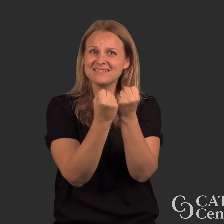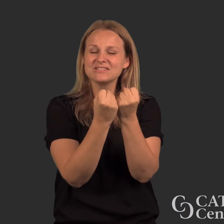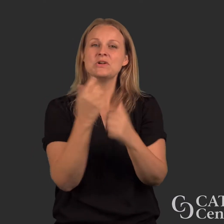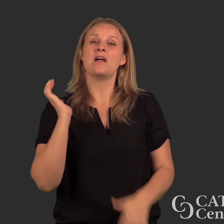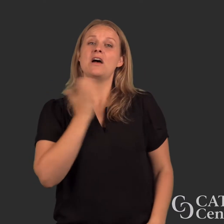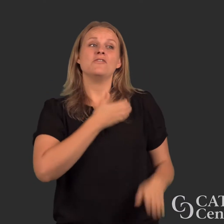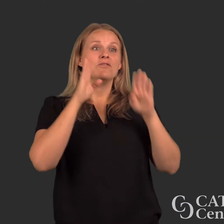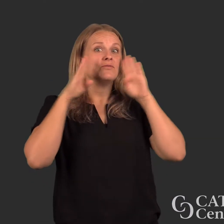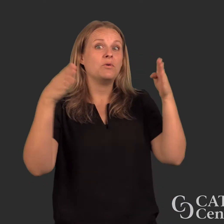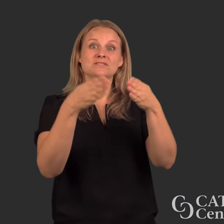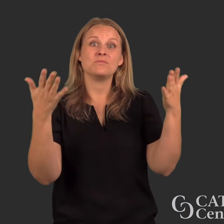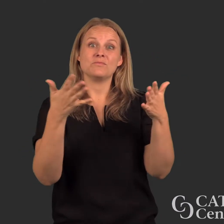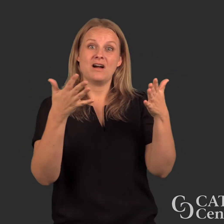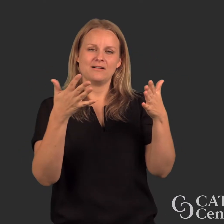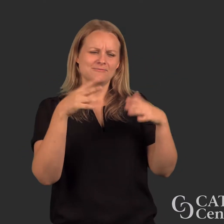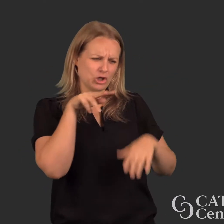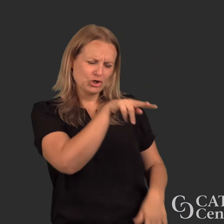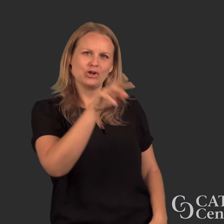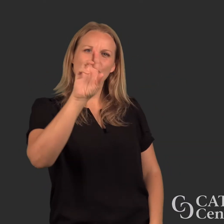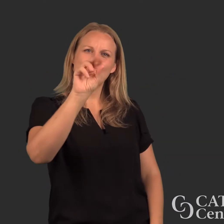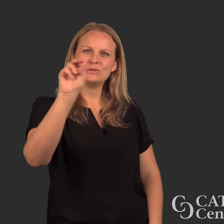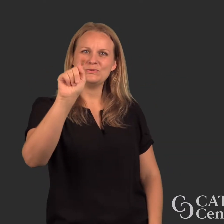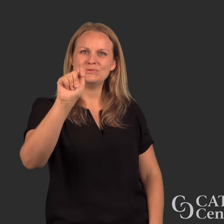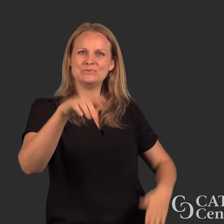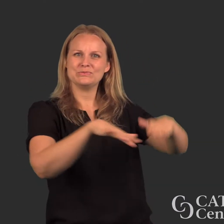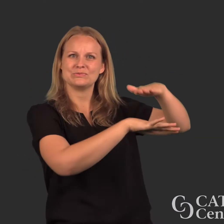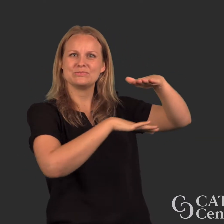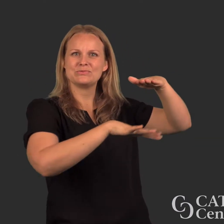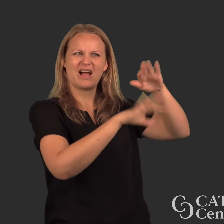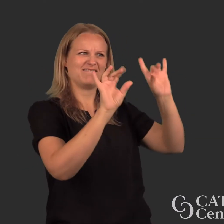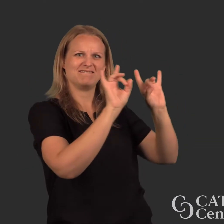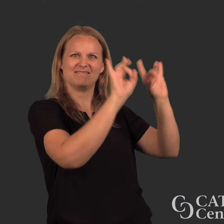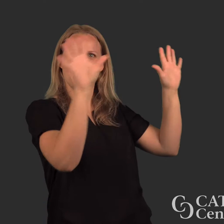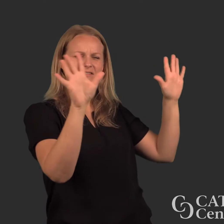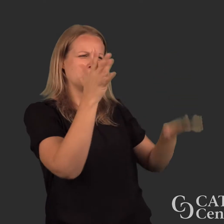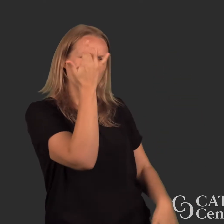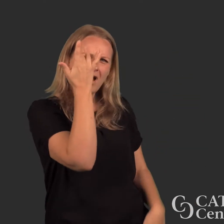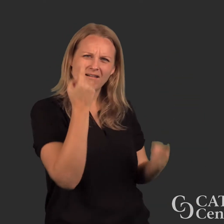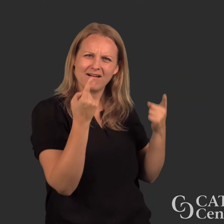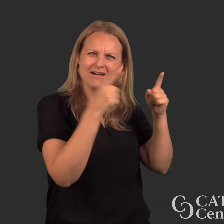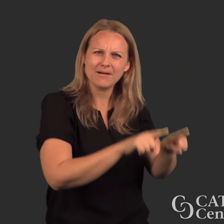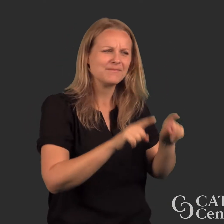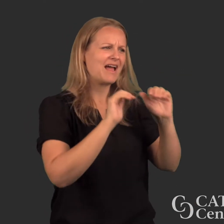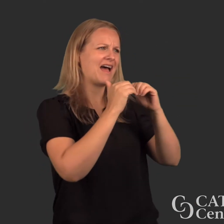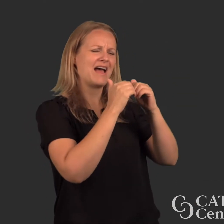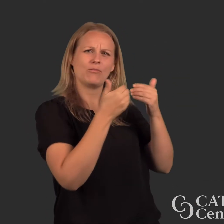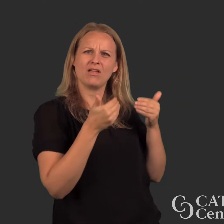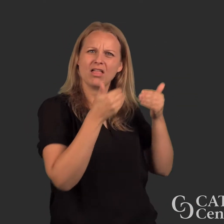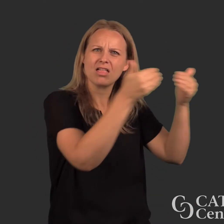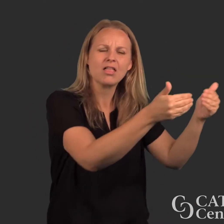Our goal is to look at the root cause of the violence, why it happens, how it is perpetuated